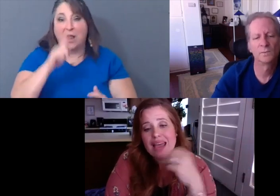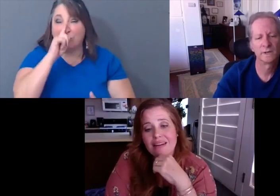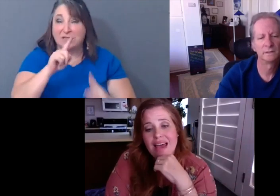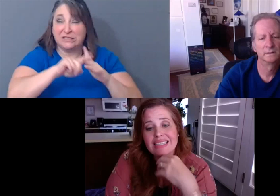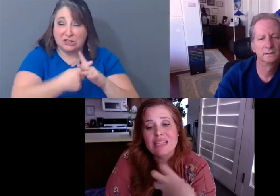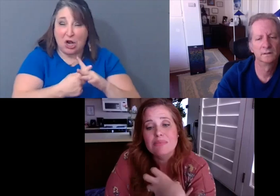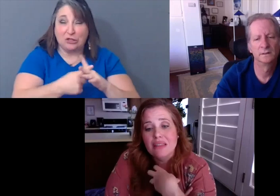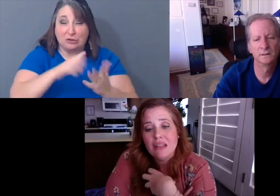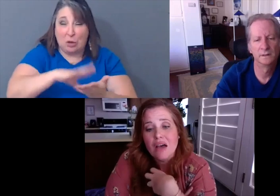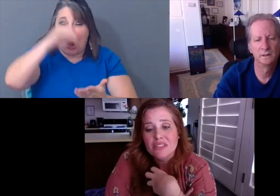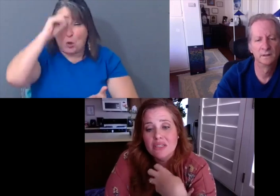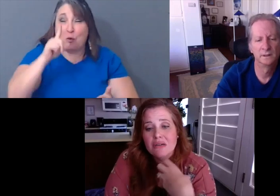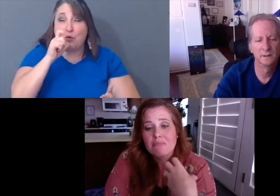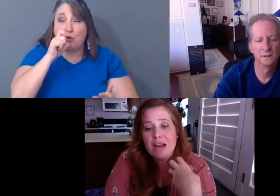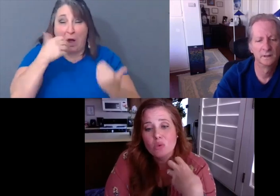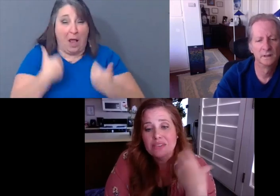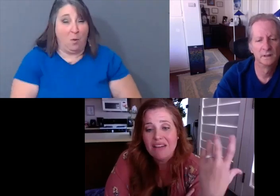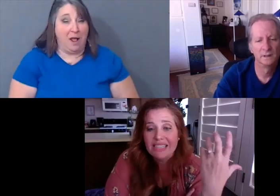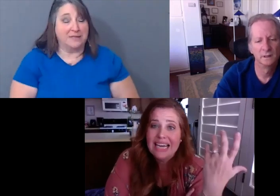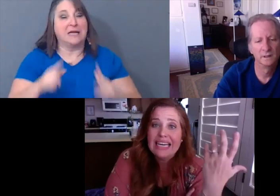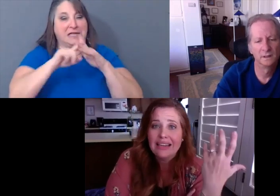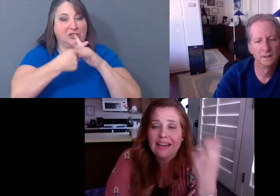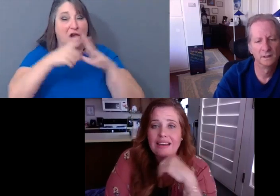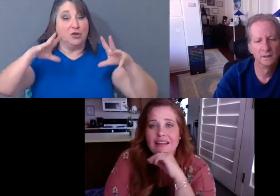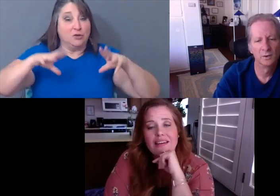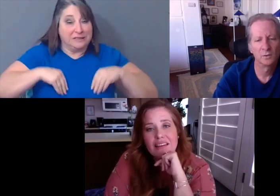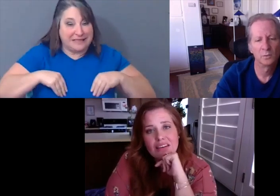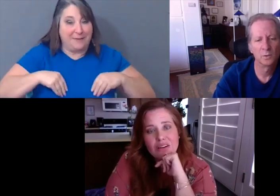And I accepted and loved my own deaf identity, you know?